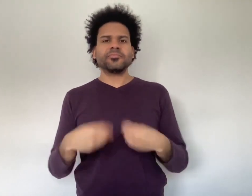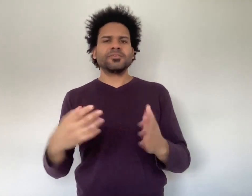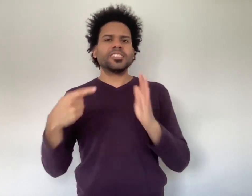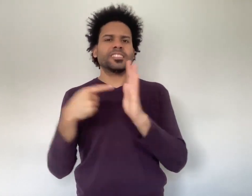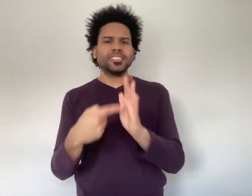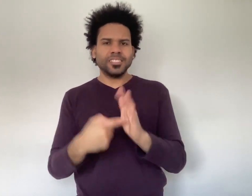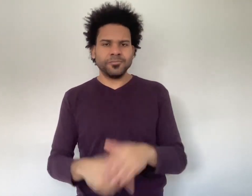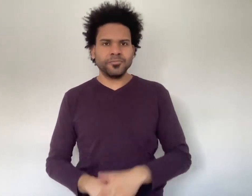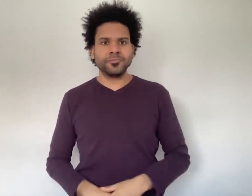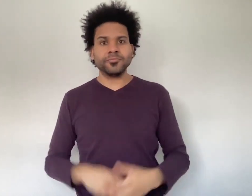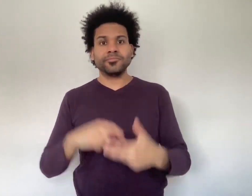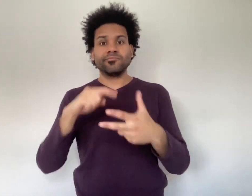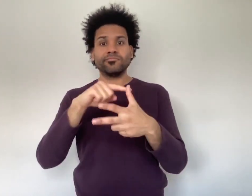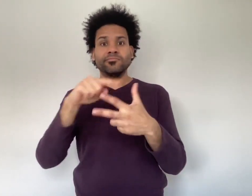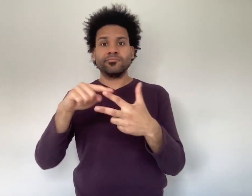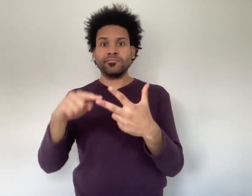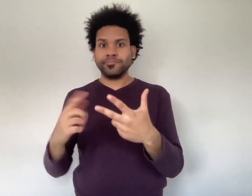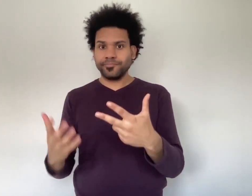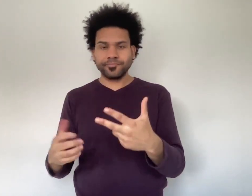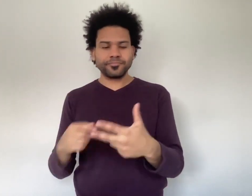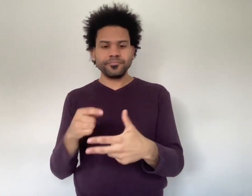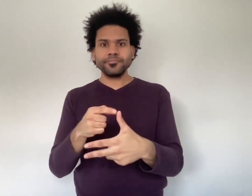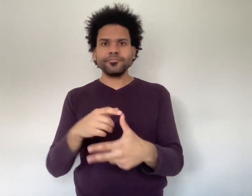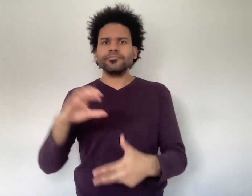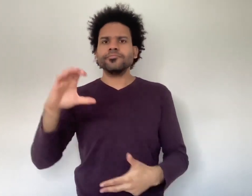Let’s use three trace elements as examples.